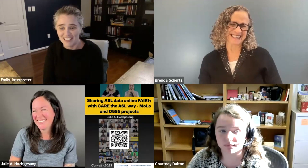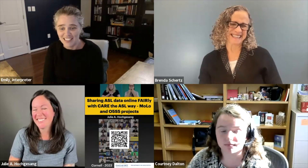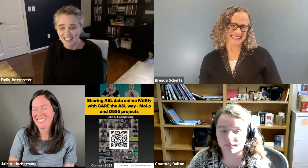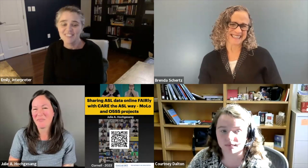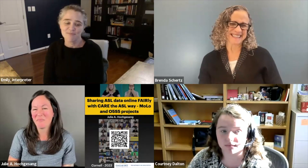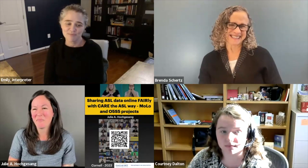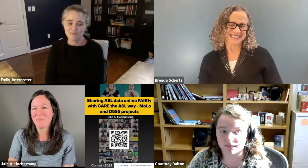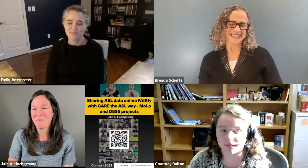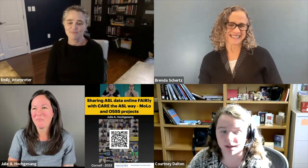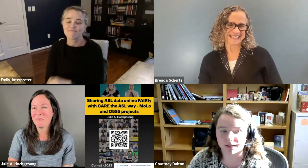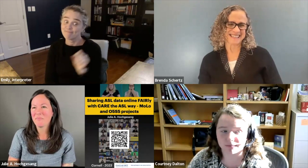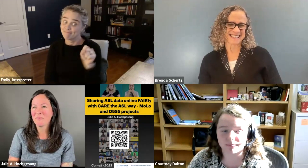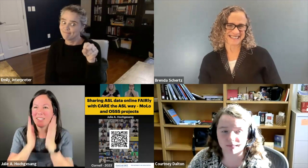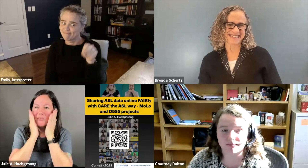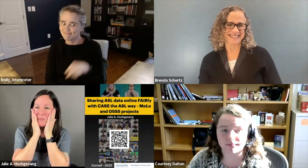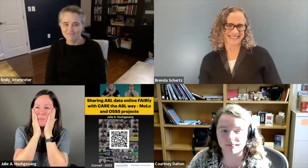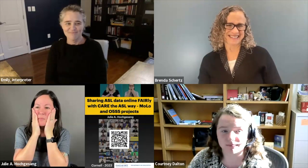challenges that we're facing yeah Oh wow I just realized my face is really red again. yeah